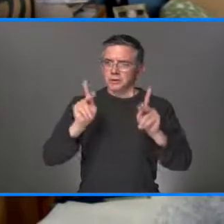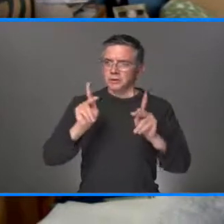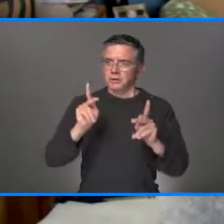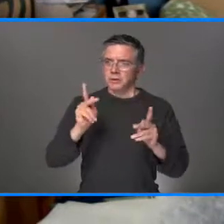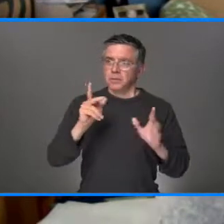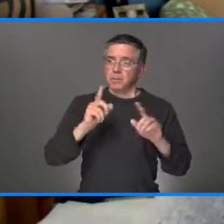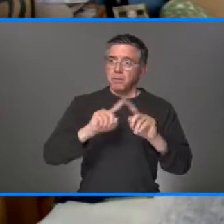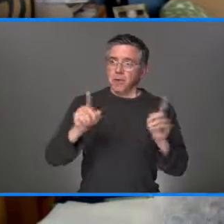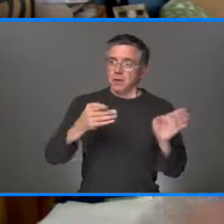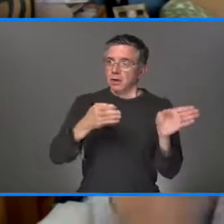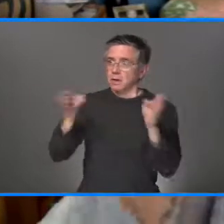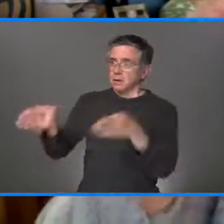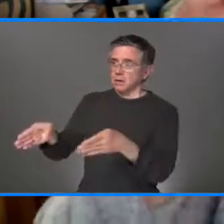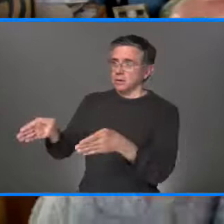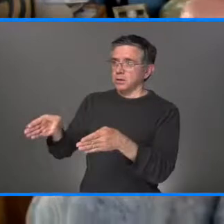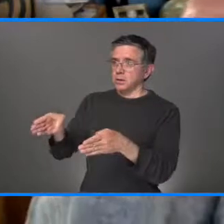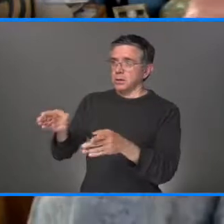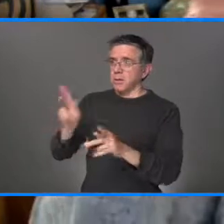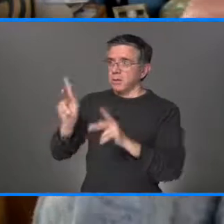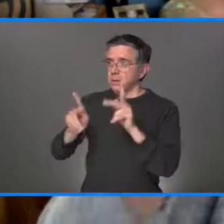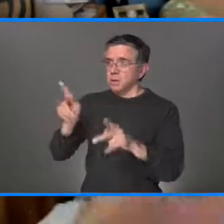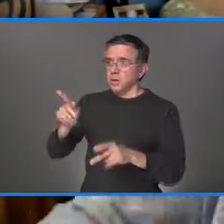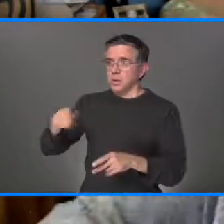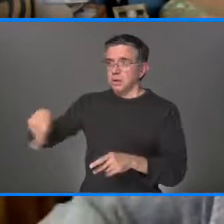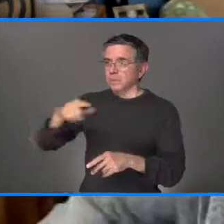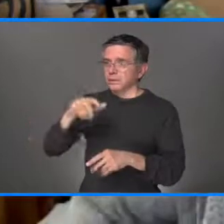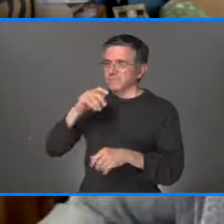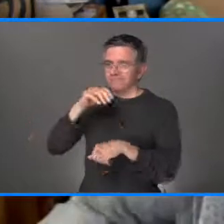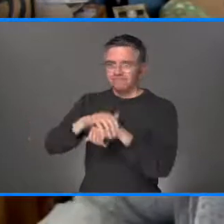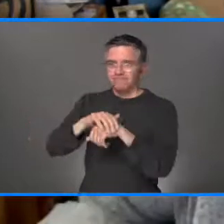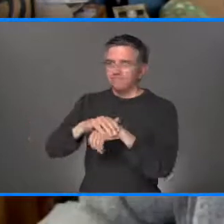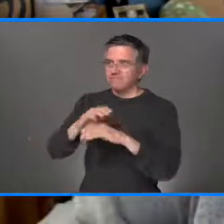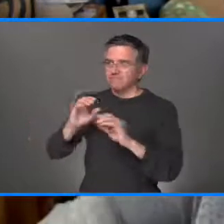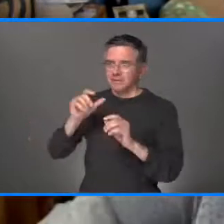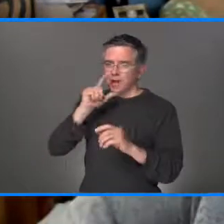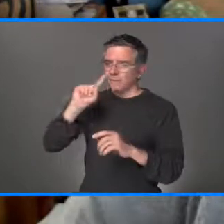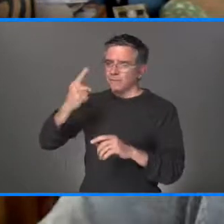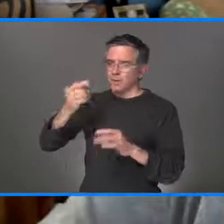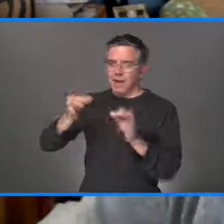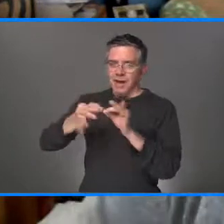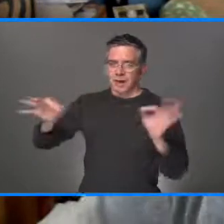where English is not their primary language to try and come in and access services.